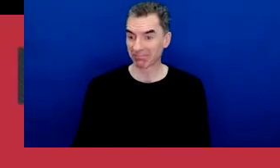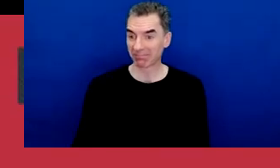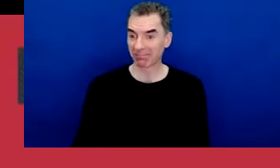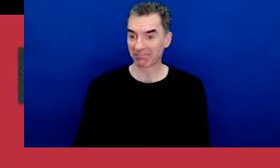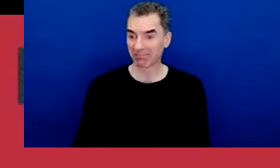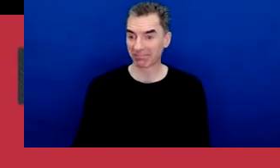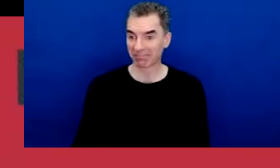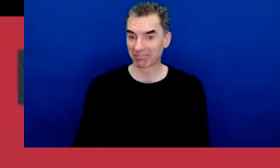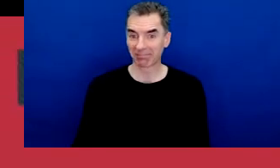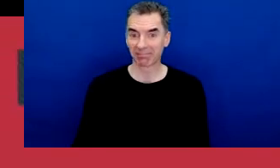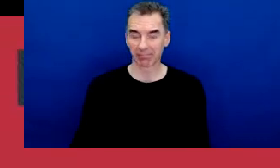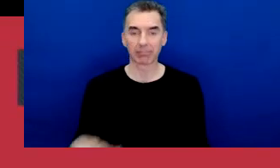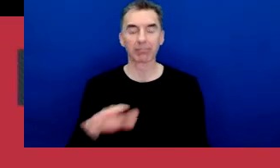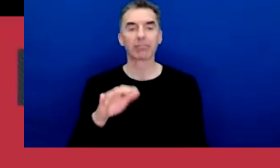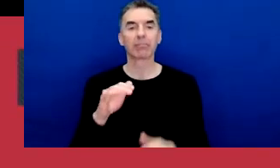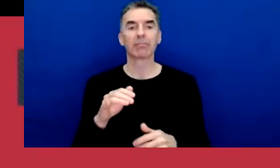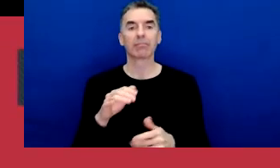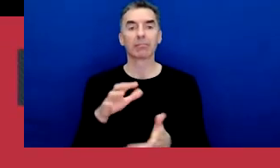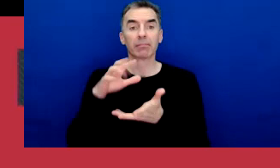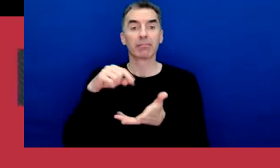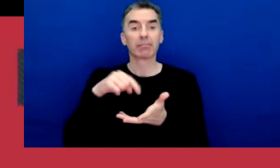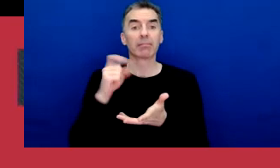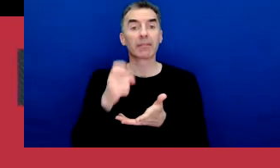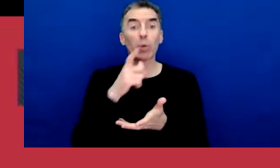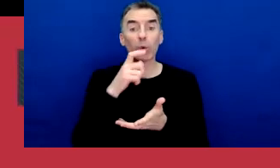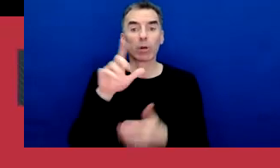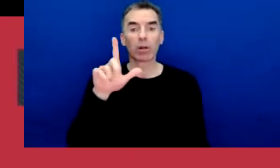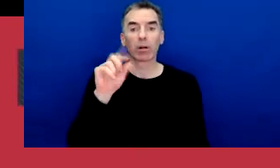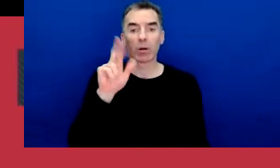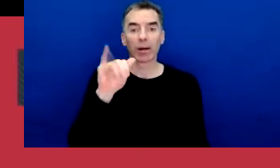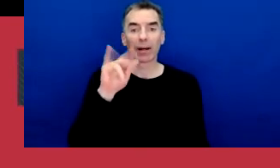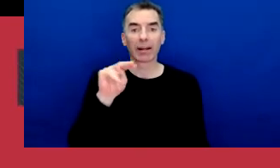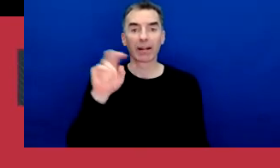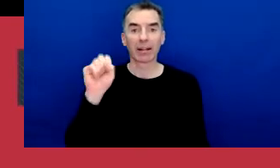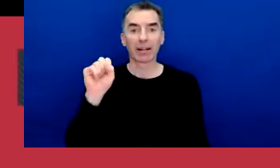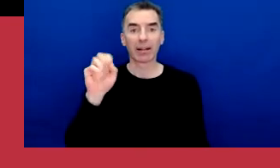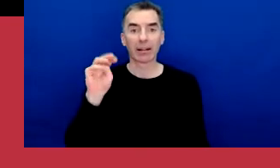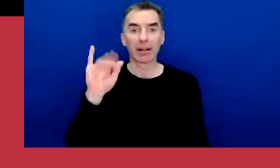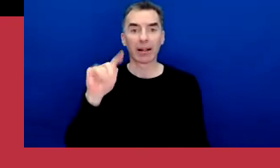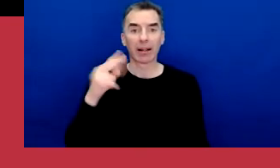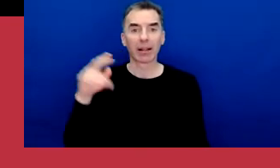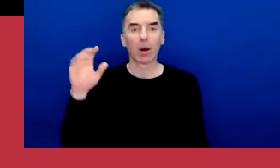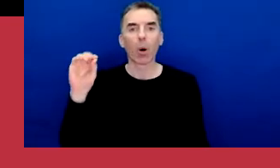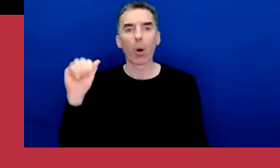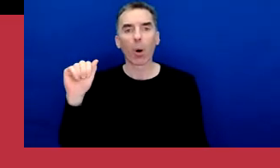this first prize is for Lorraine Smith Oatmeal